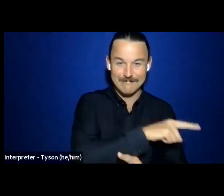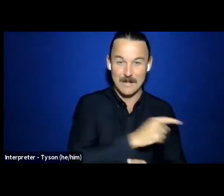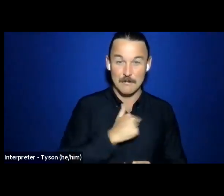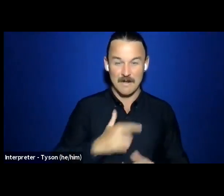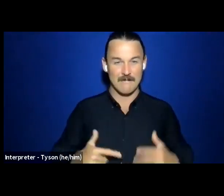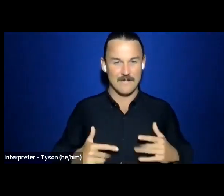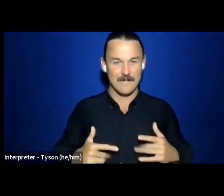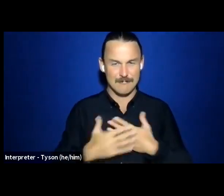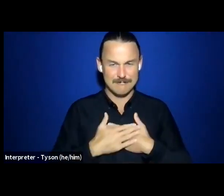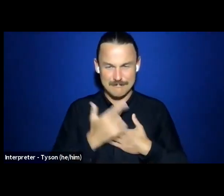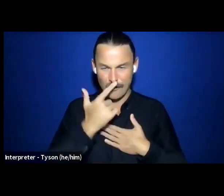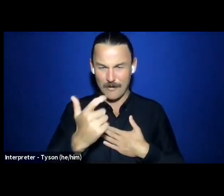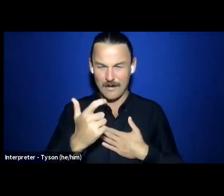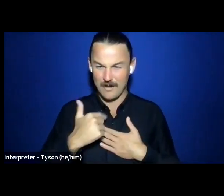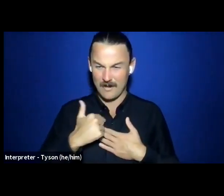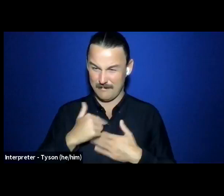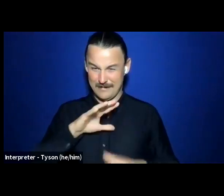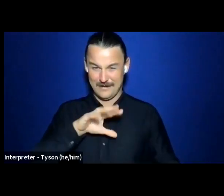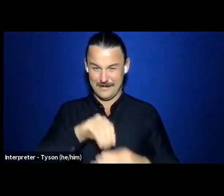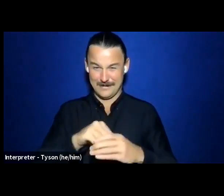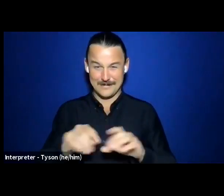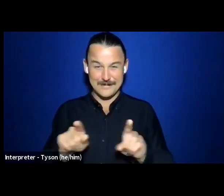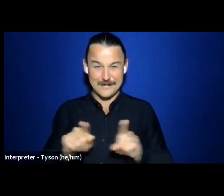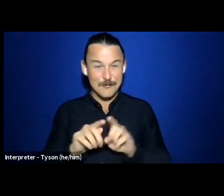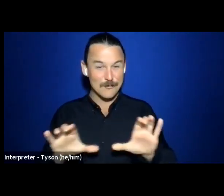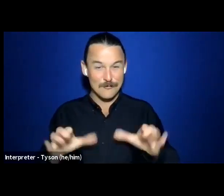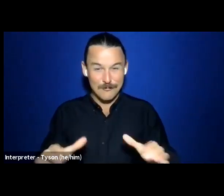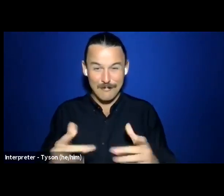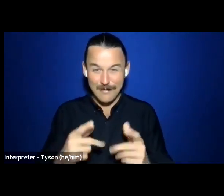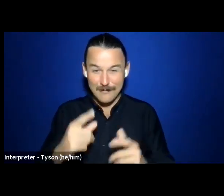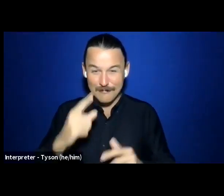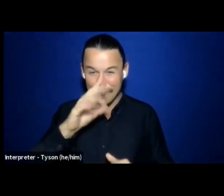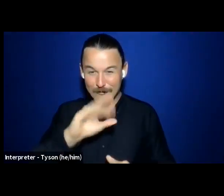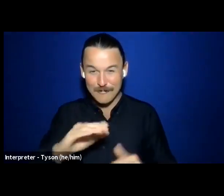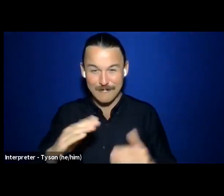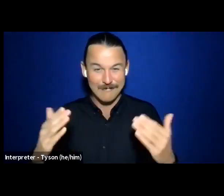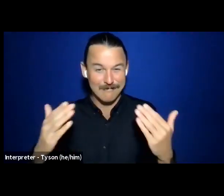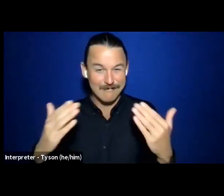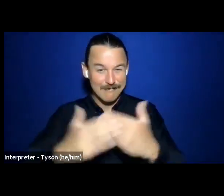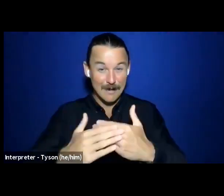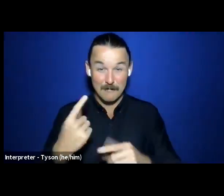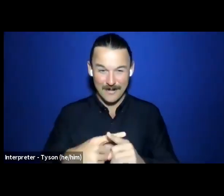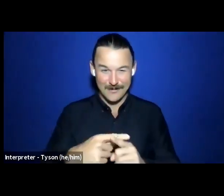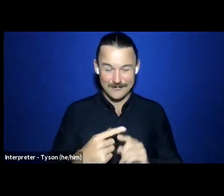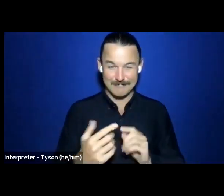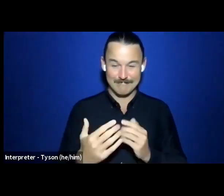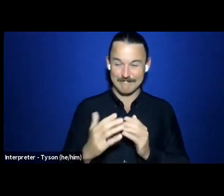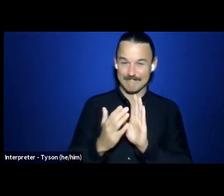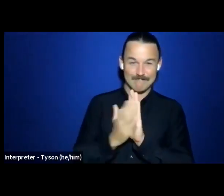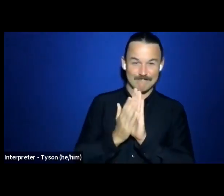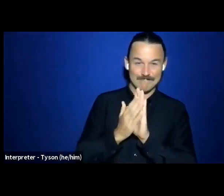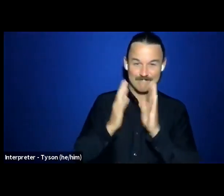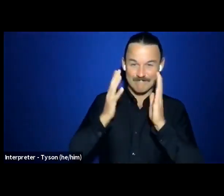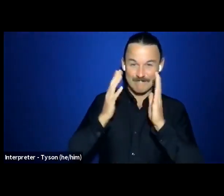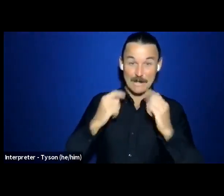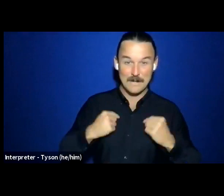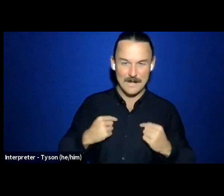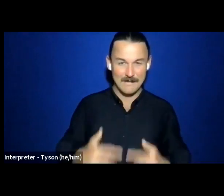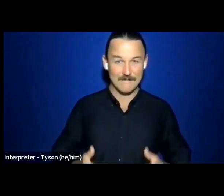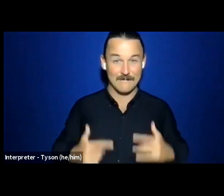It has been such an honor to be even has been such an honor to be even class in the same league as. s every other person that s every other person that's here tonight, and to be recognized. ed. It means everything